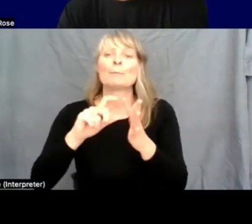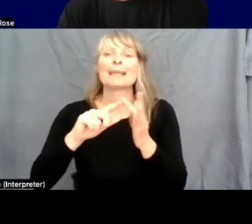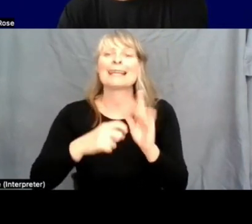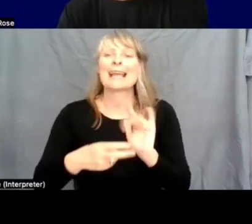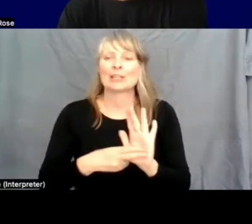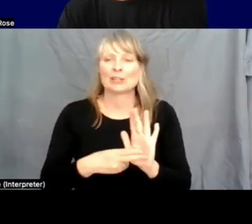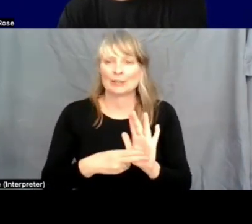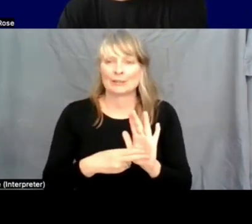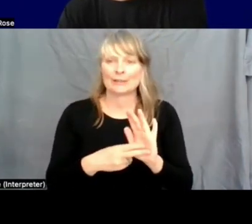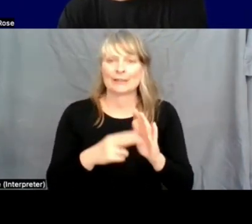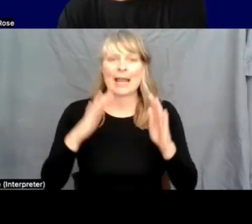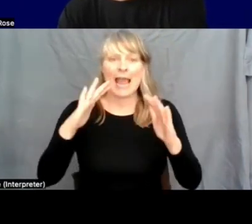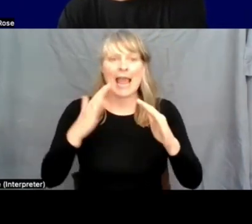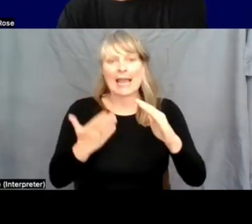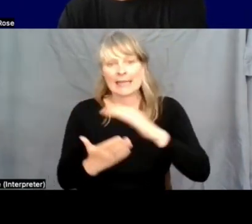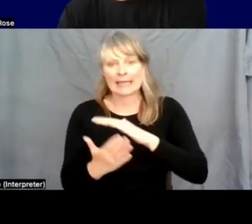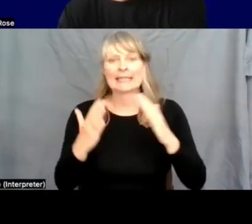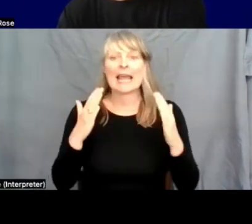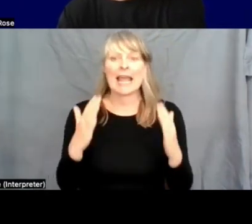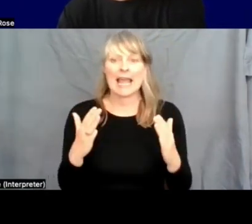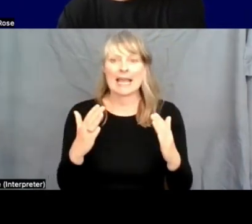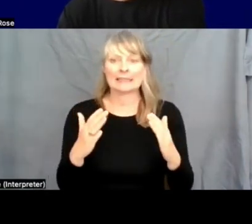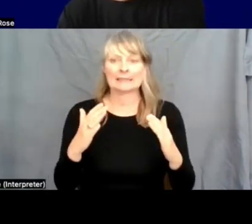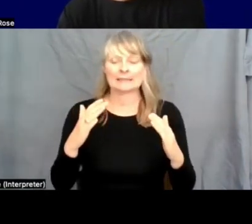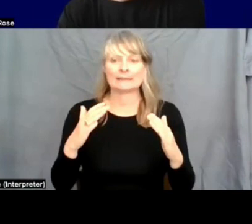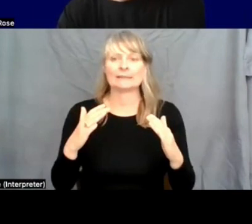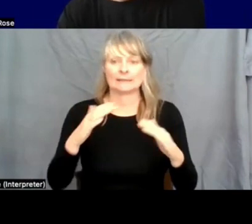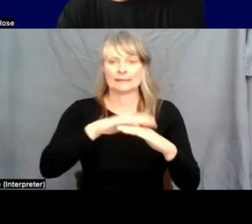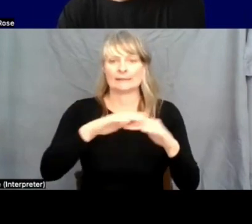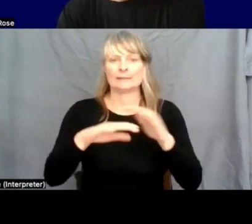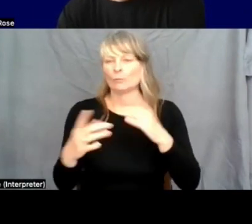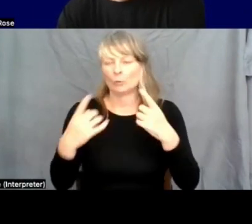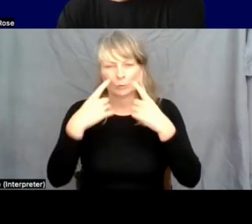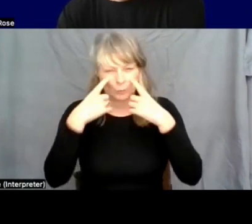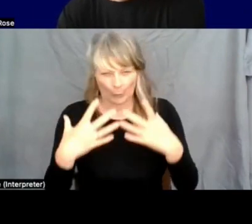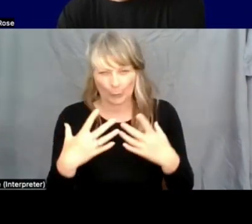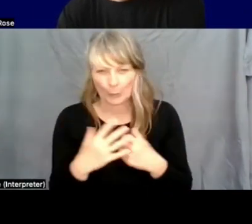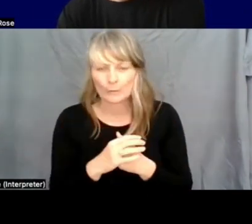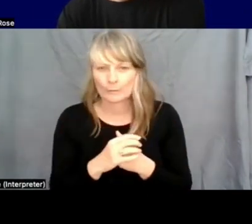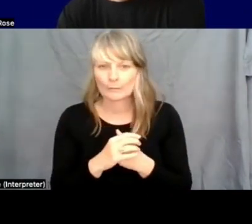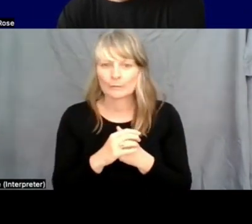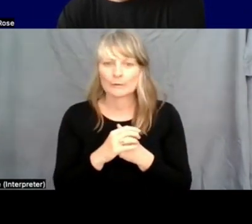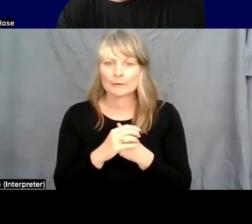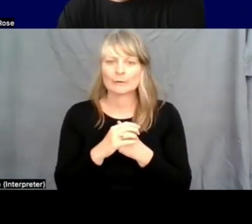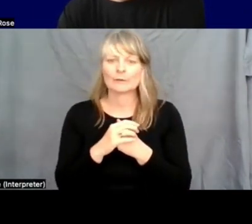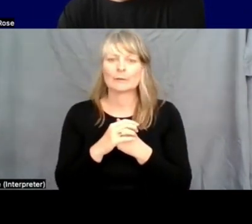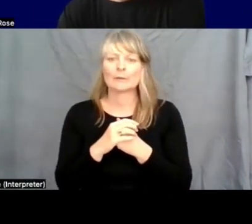hand approach. We are using (I will clarify those in a minute) but what we are doing is I'm not